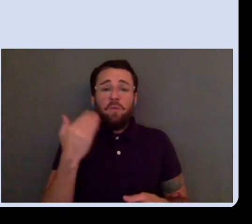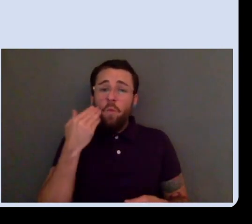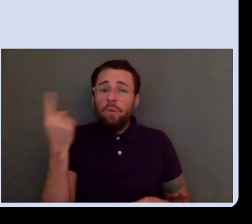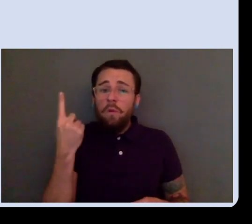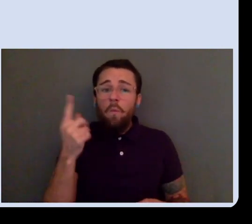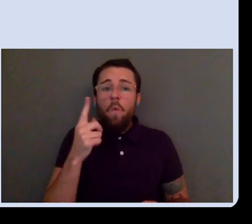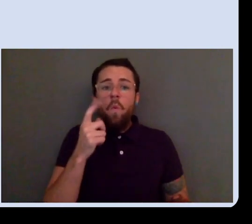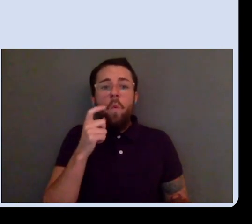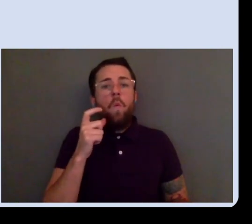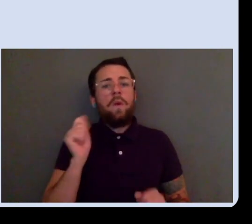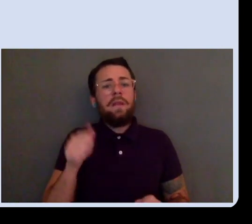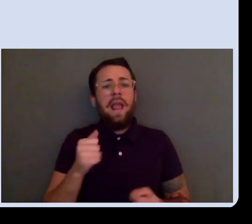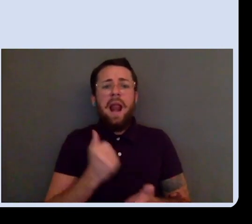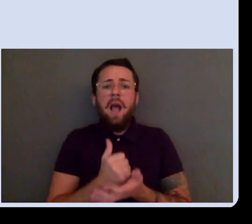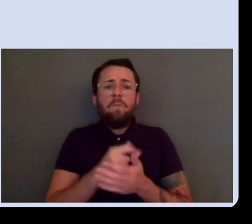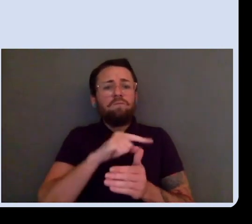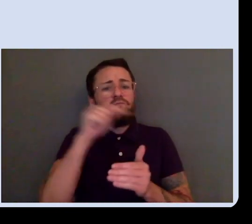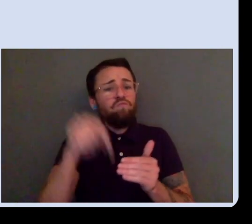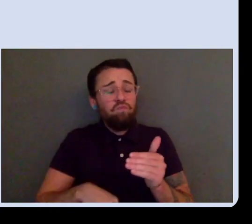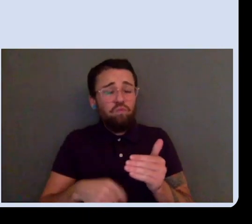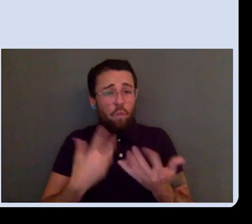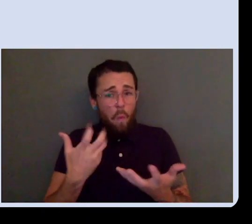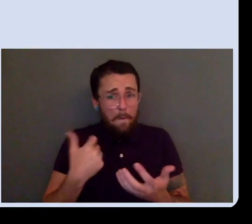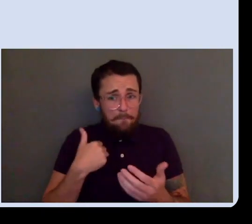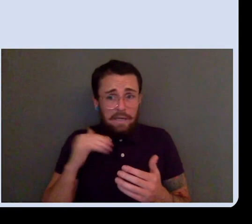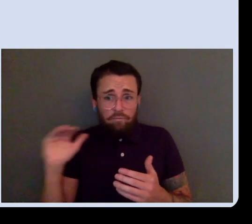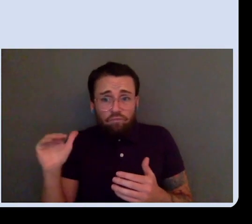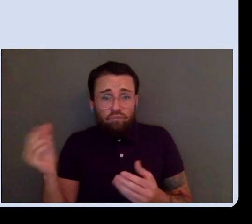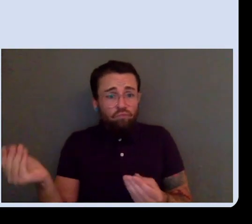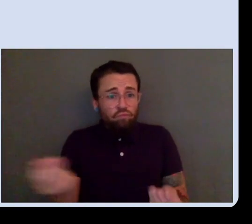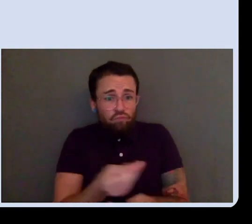have the understanding because they may understand way more than they recognize.